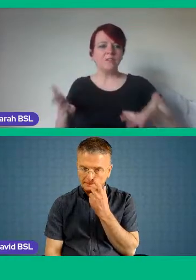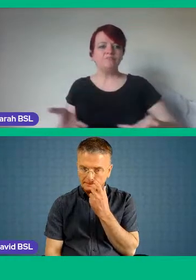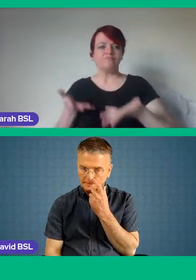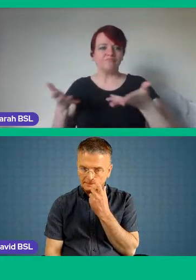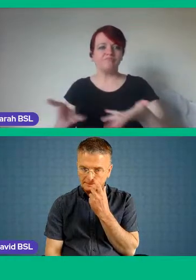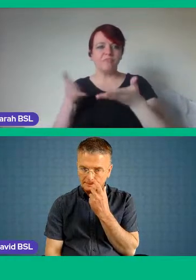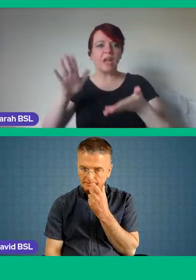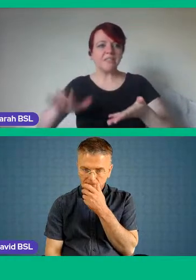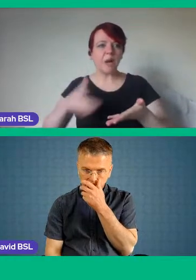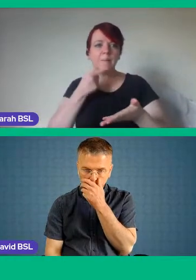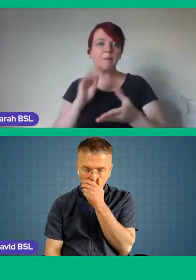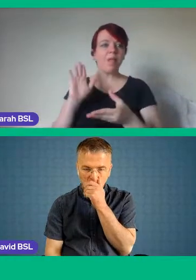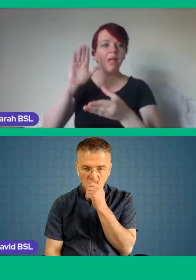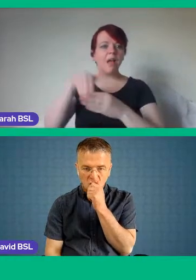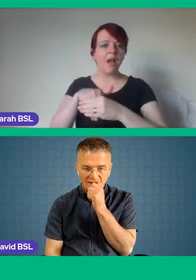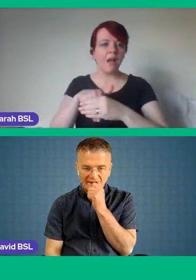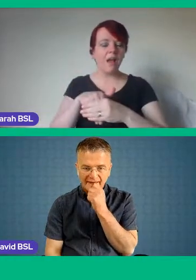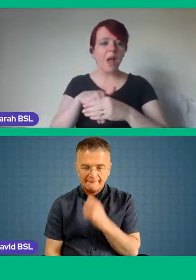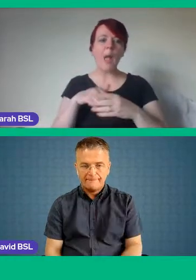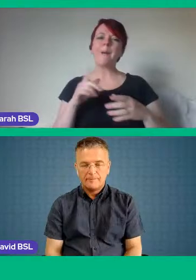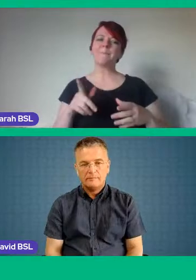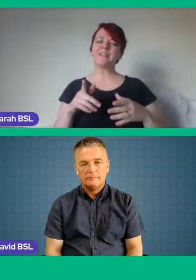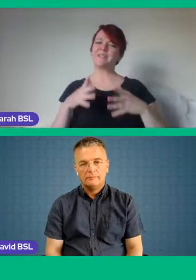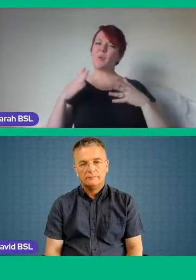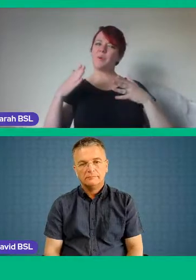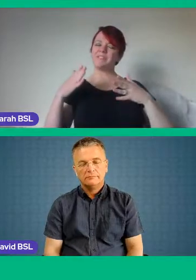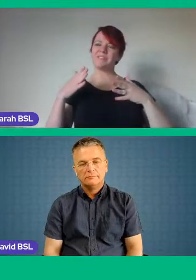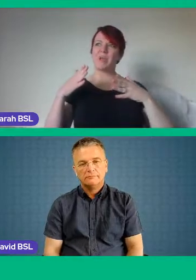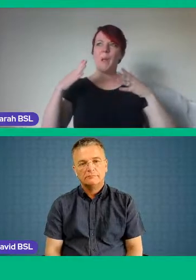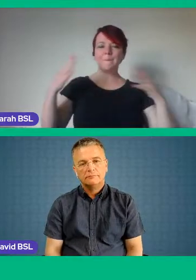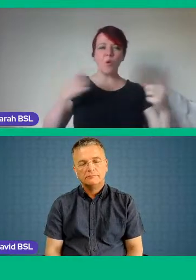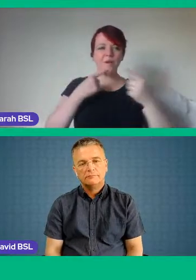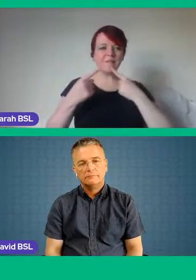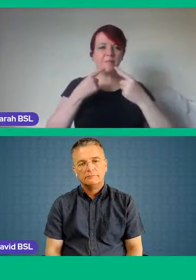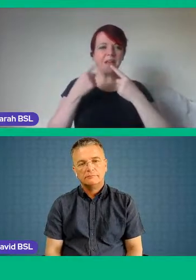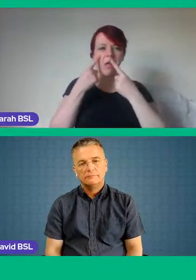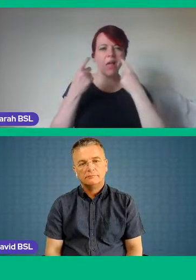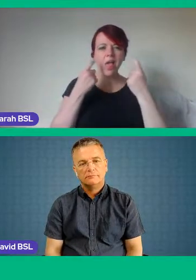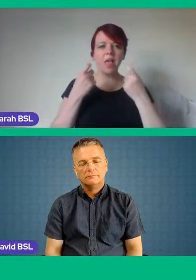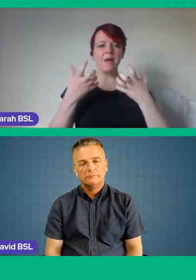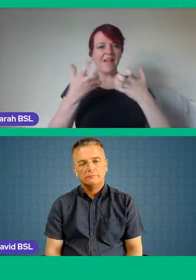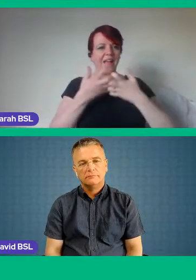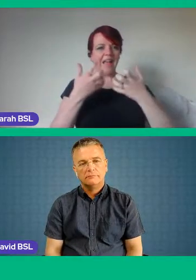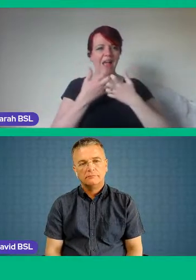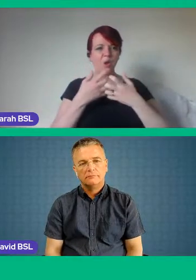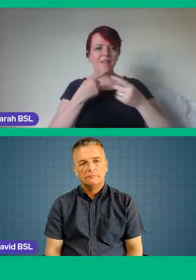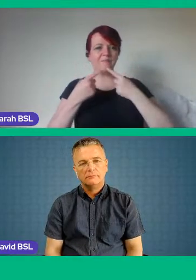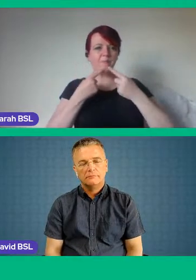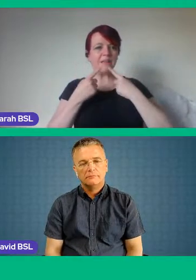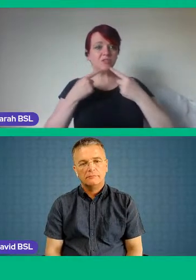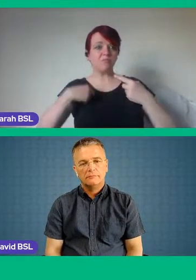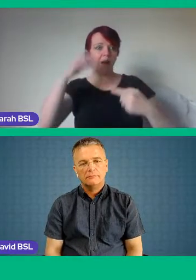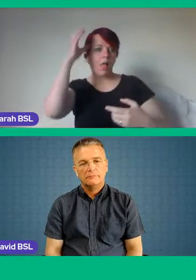We did find out some about that but it was bigger questions about knowledge sharing and transparency and that...